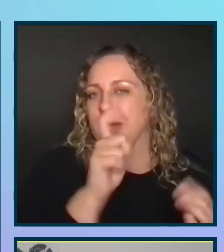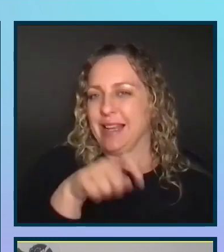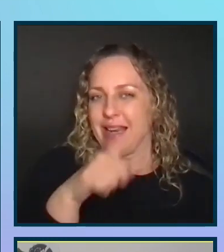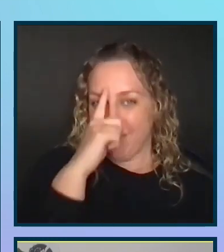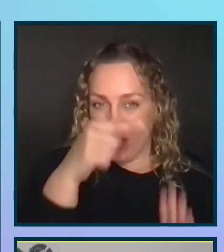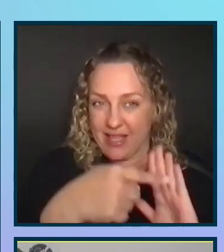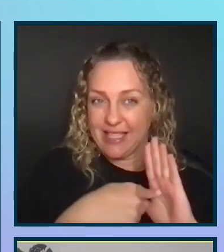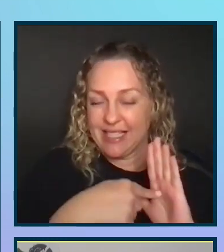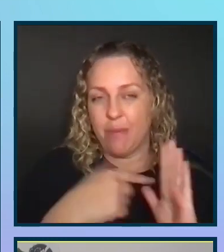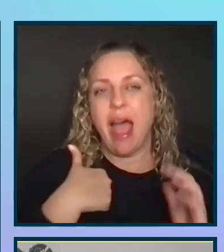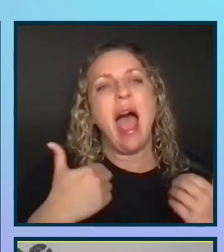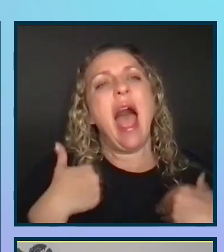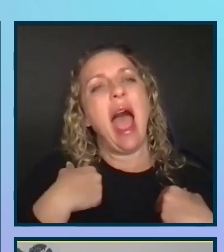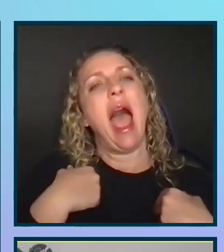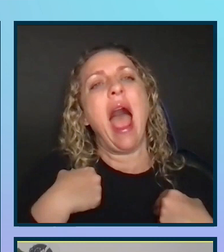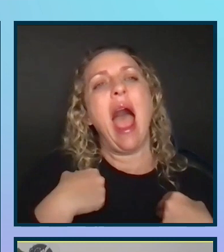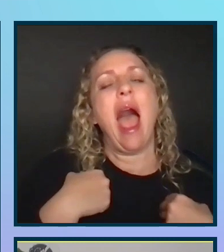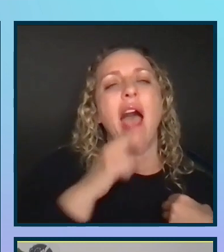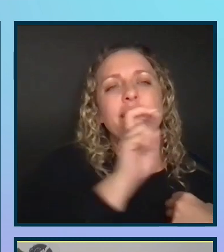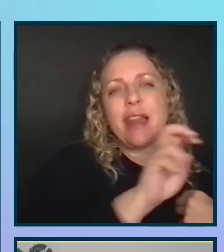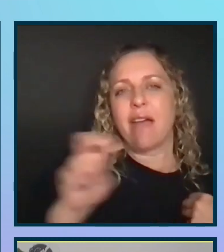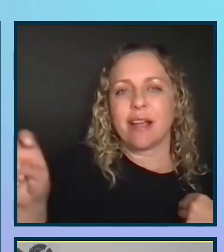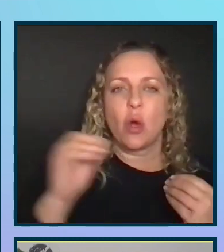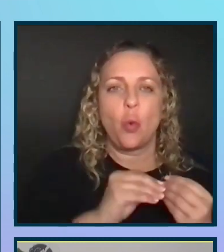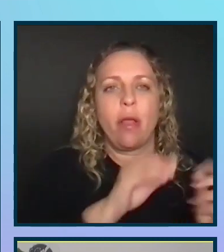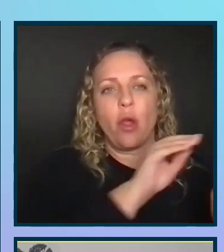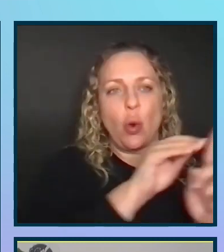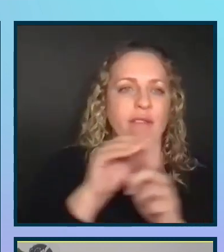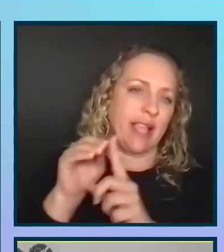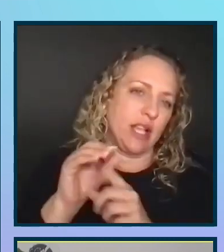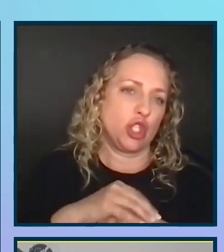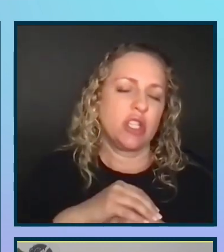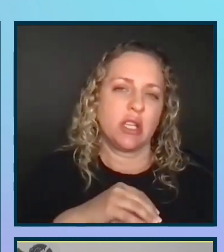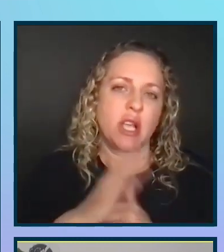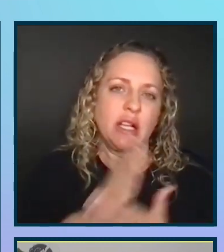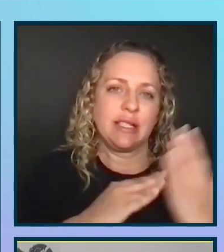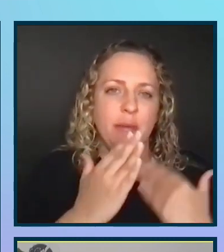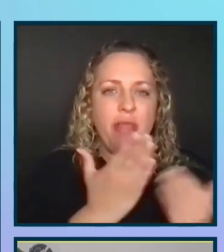I have navigation with some notification badge on some of the items.